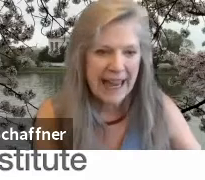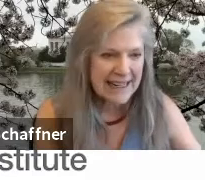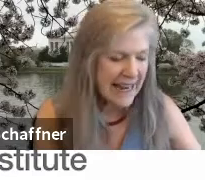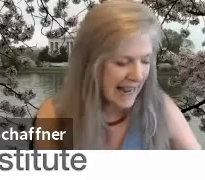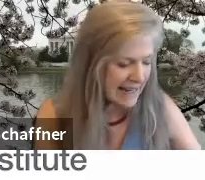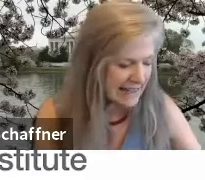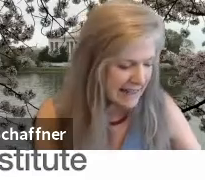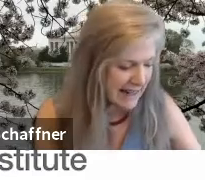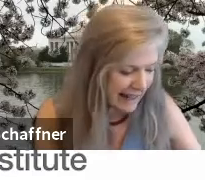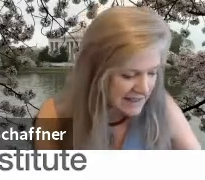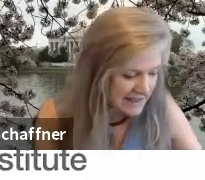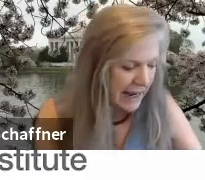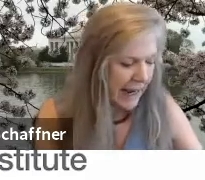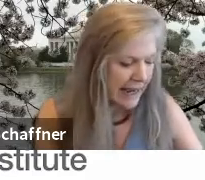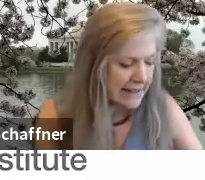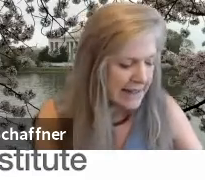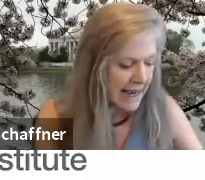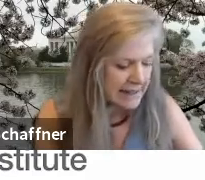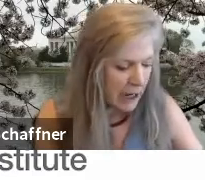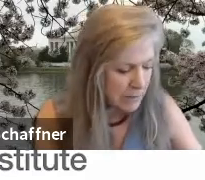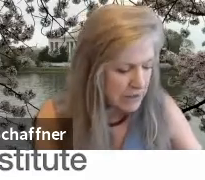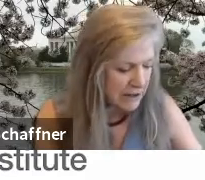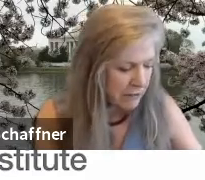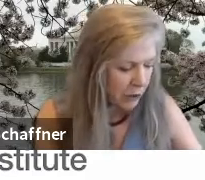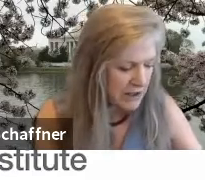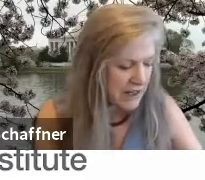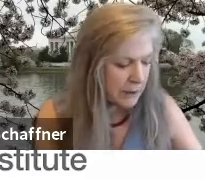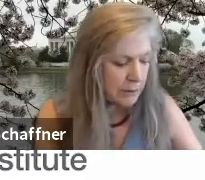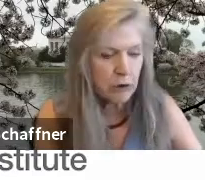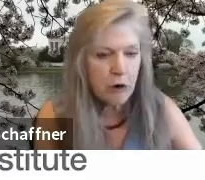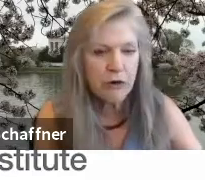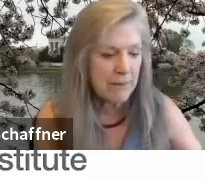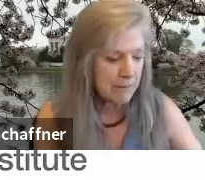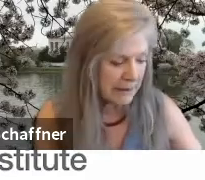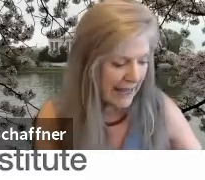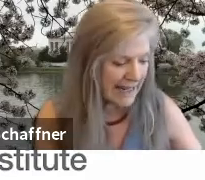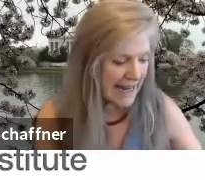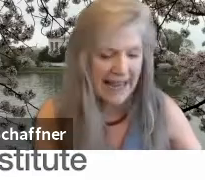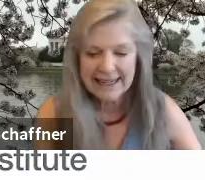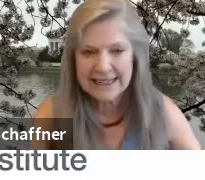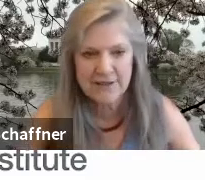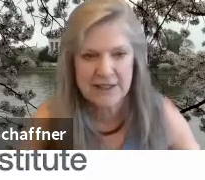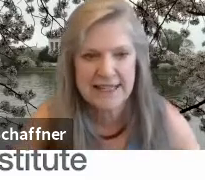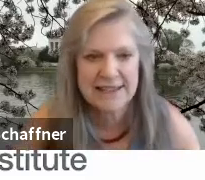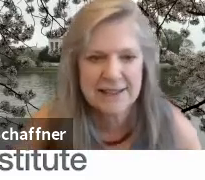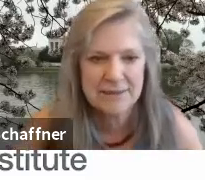Planning and Analysis, and he has an update for us on program planning activities. Go